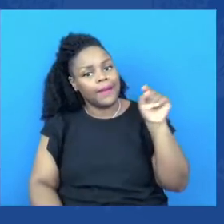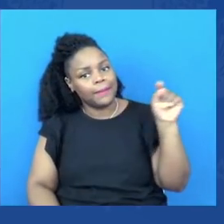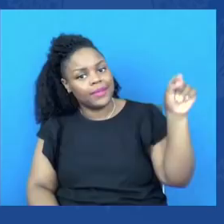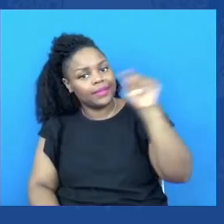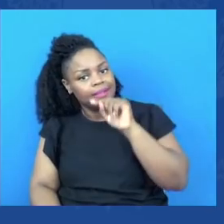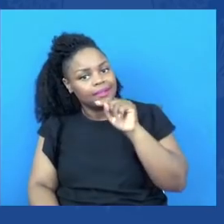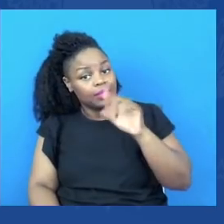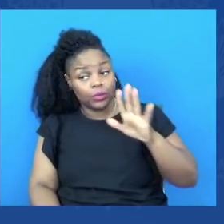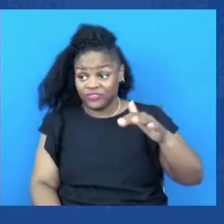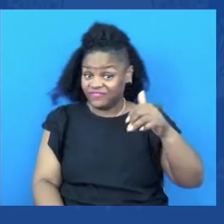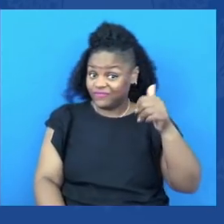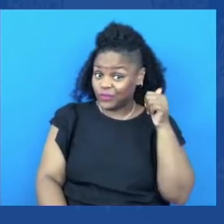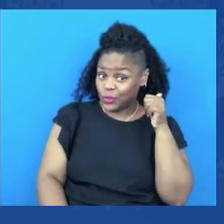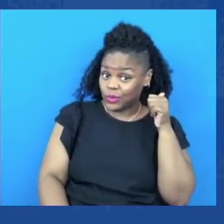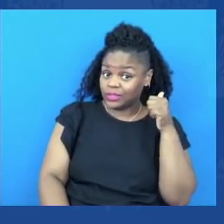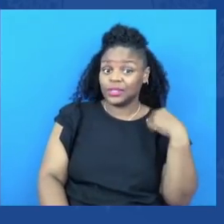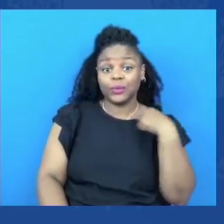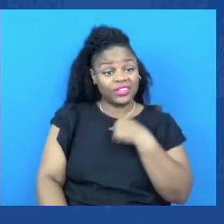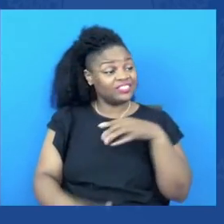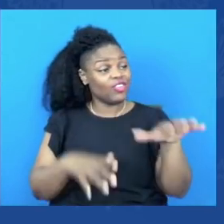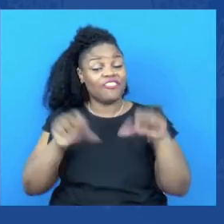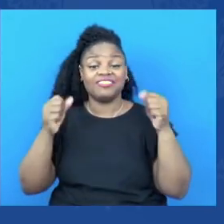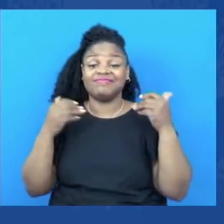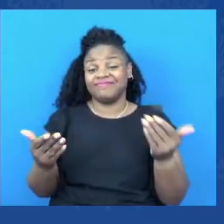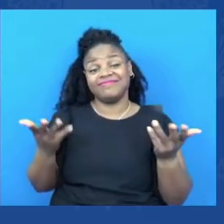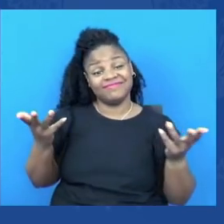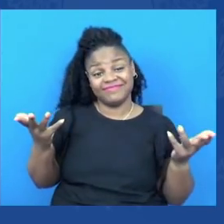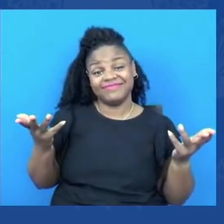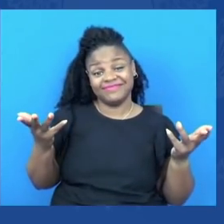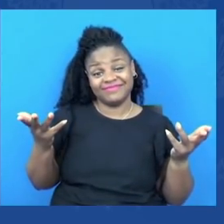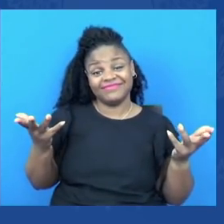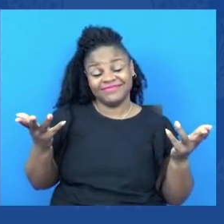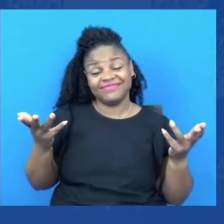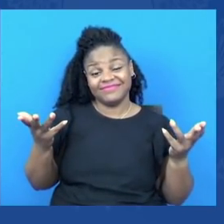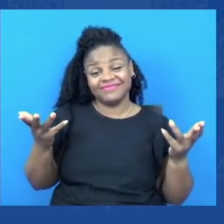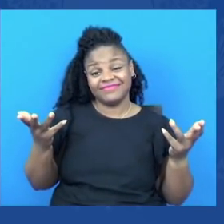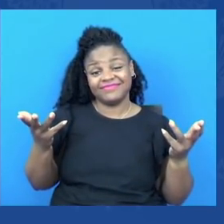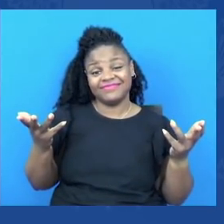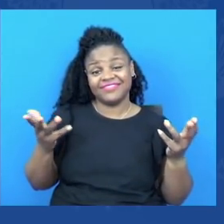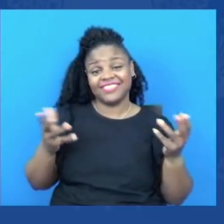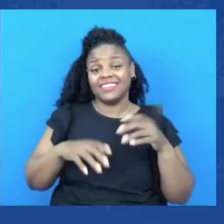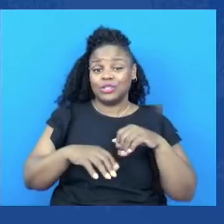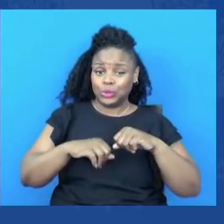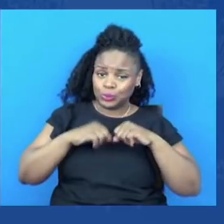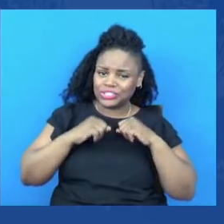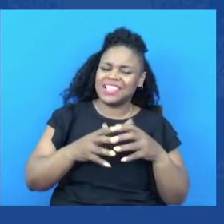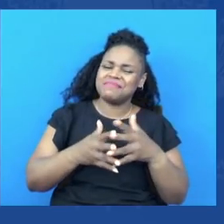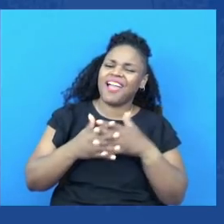And here's one other big thing that will help millions of Americans afford their prescription drugs: